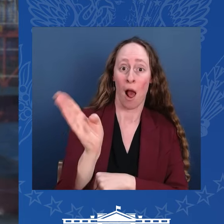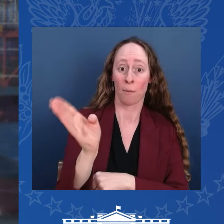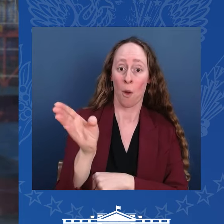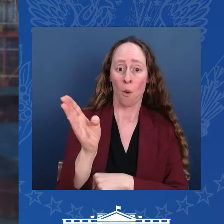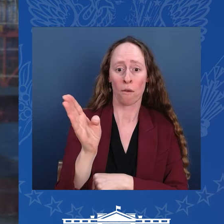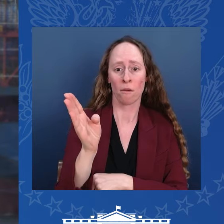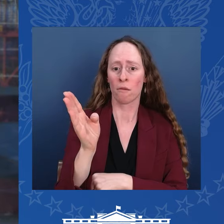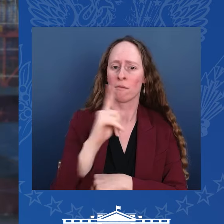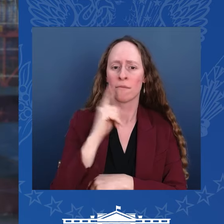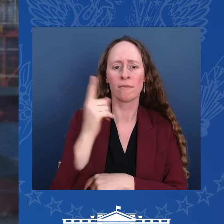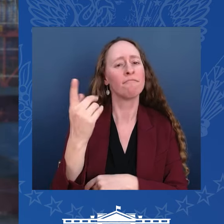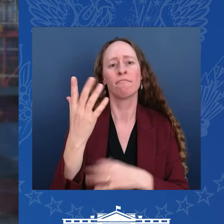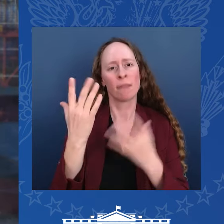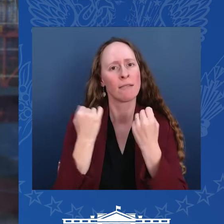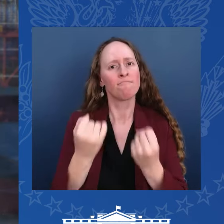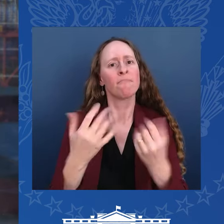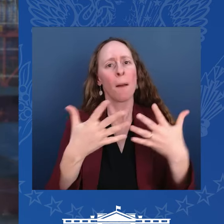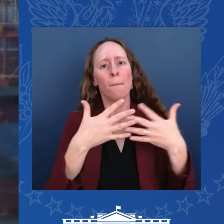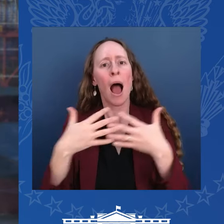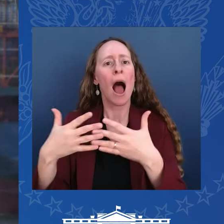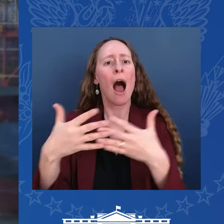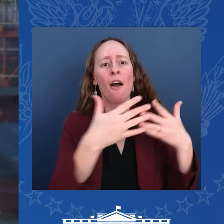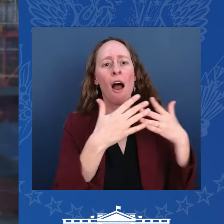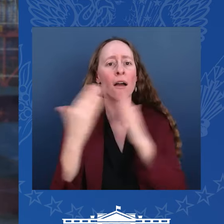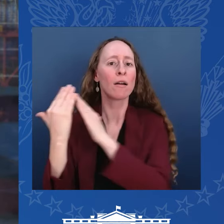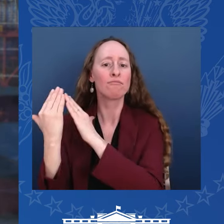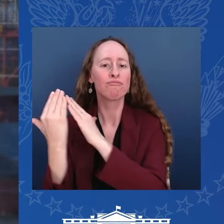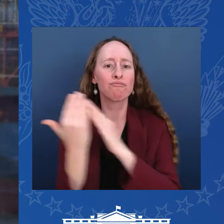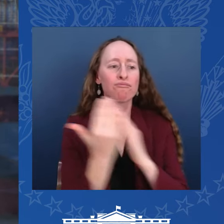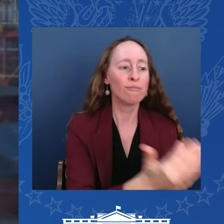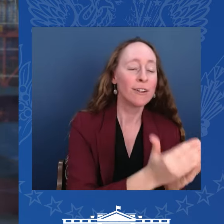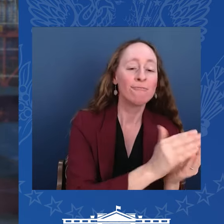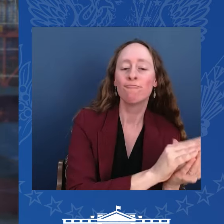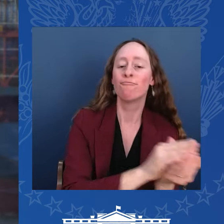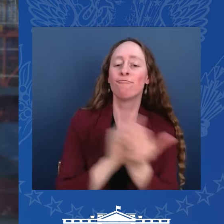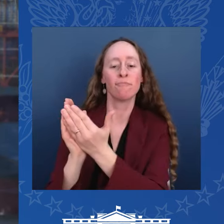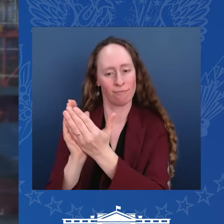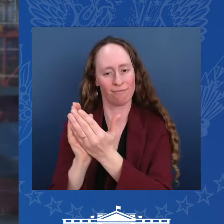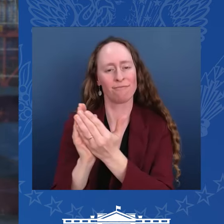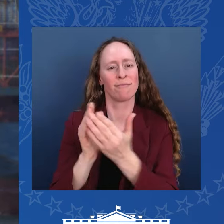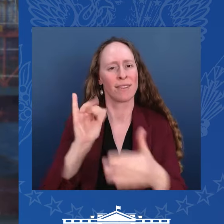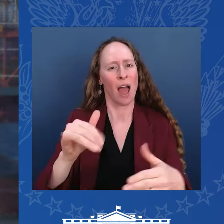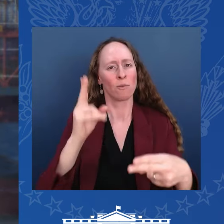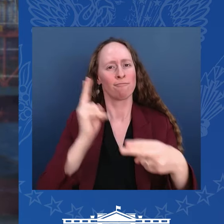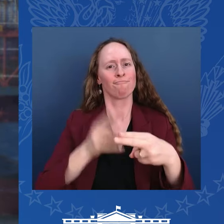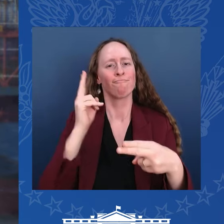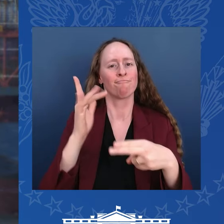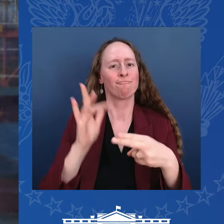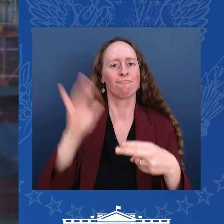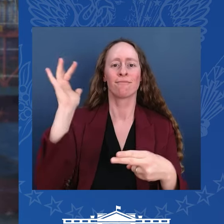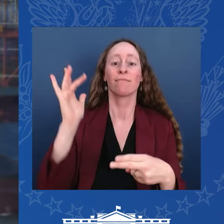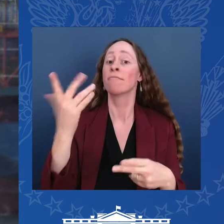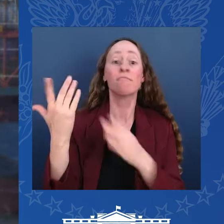The Port of Baltimore will continue to lead in the transportation of cars and farm equipment. The Port of Baltimore will continue to lead